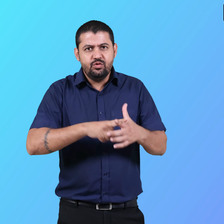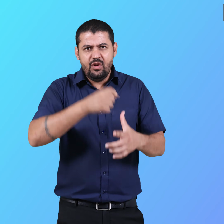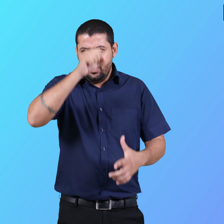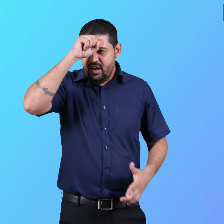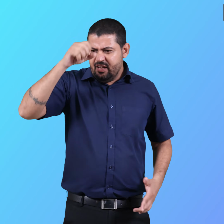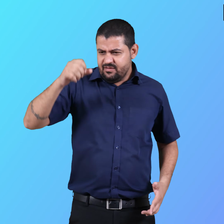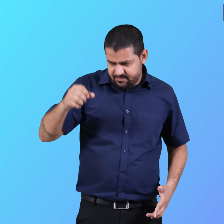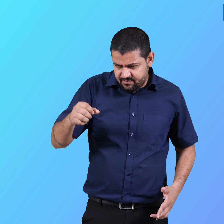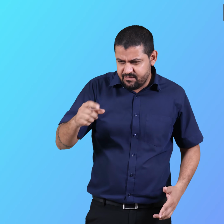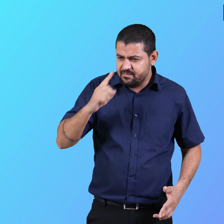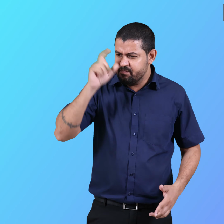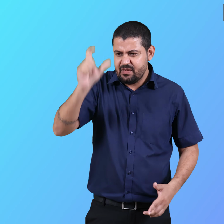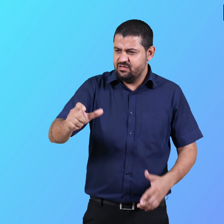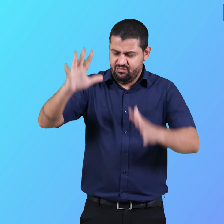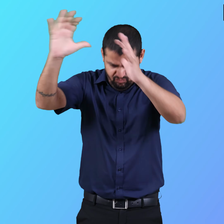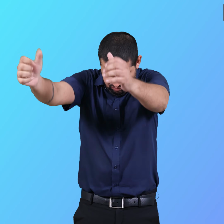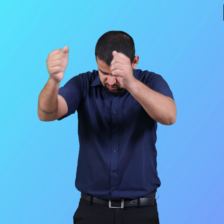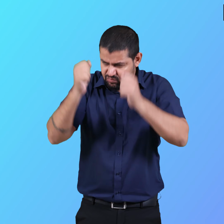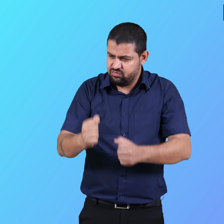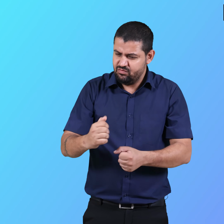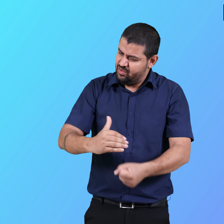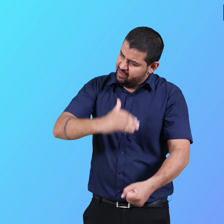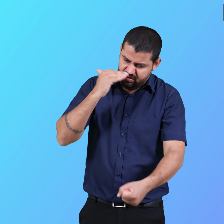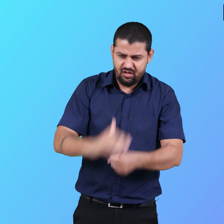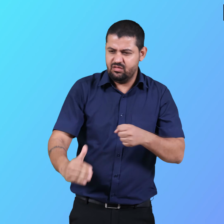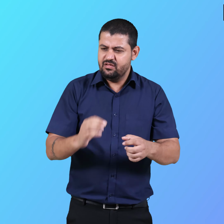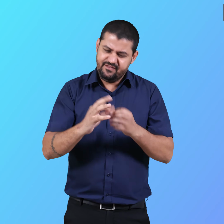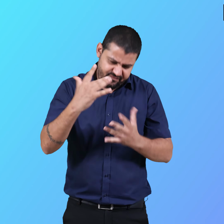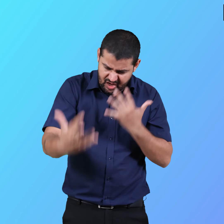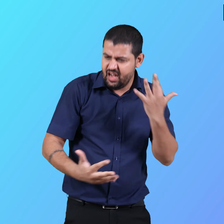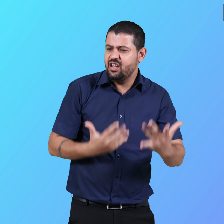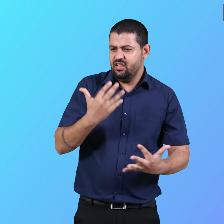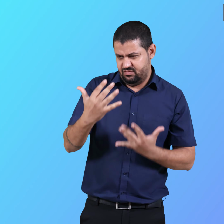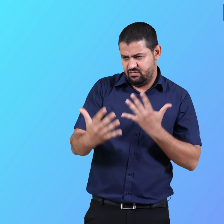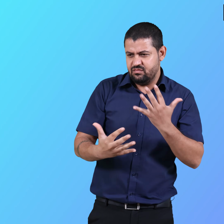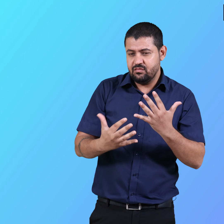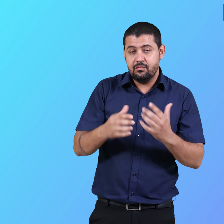Judah said, “Then she should be taken out and burned to death.”